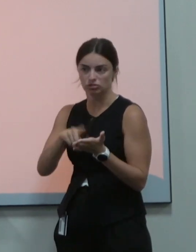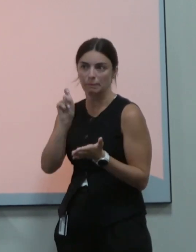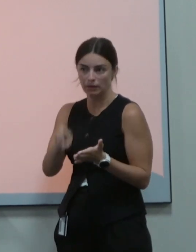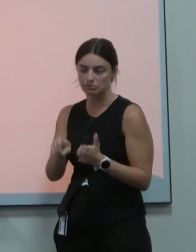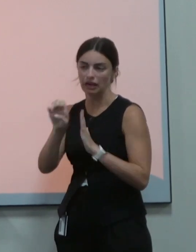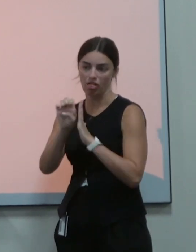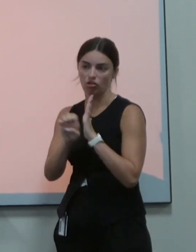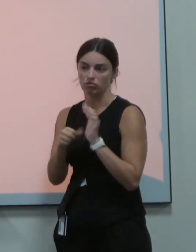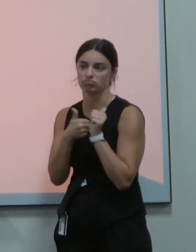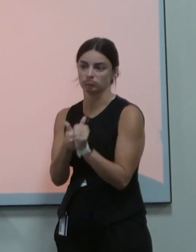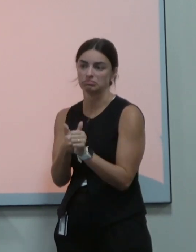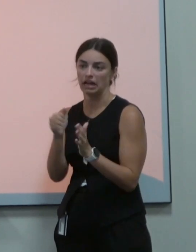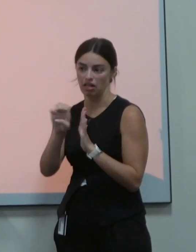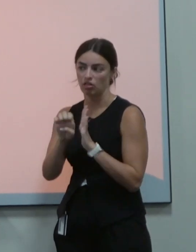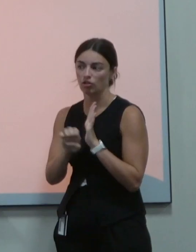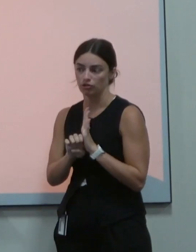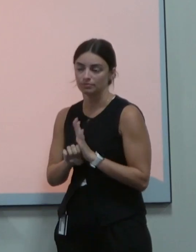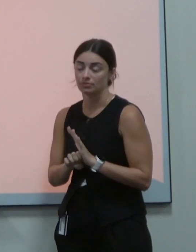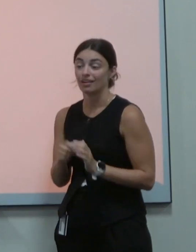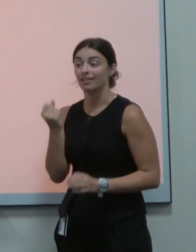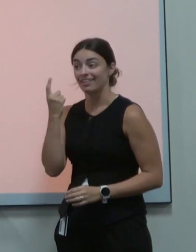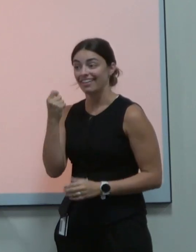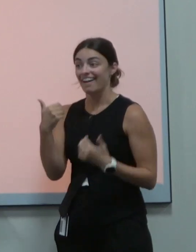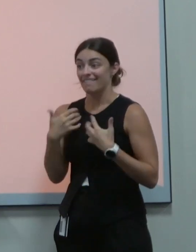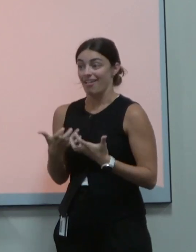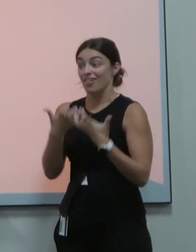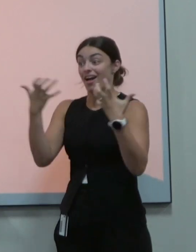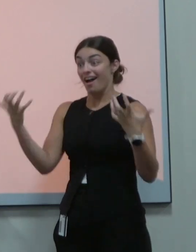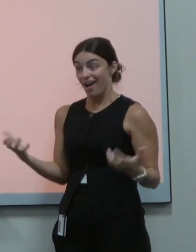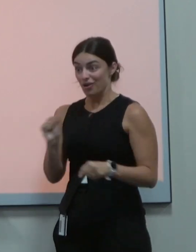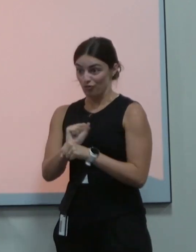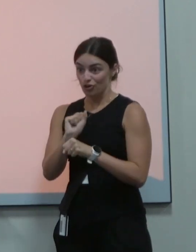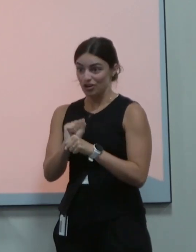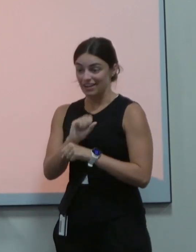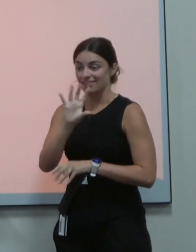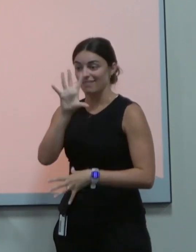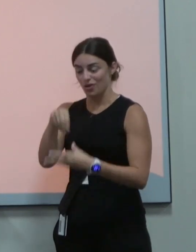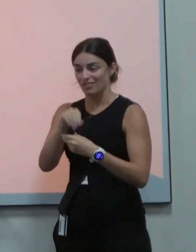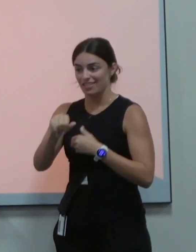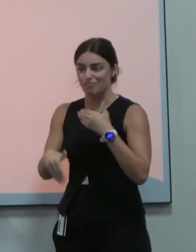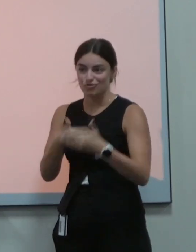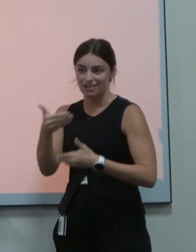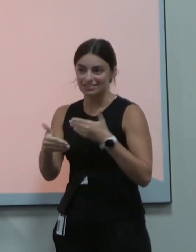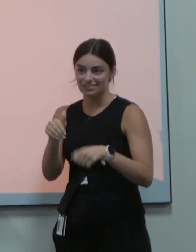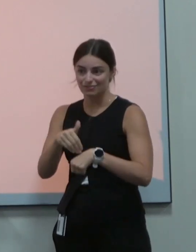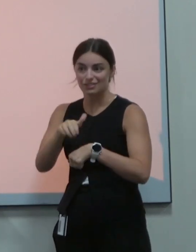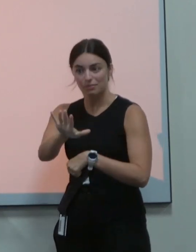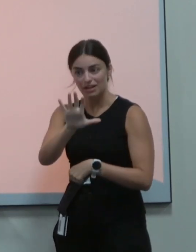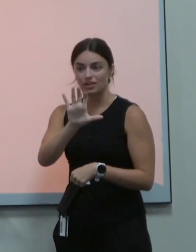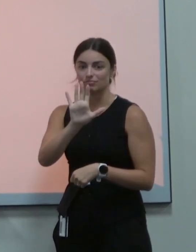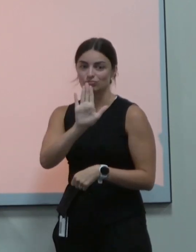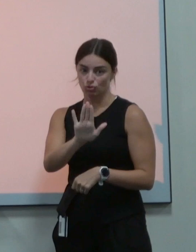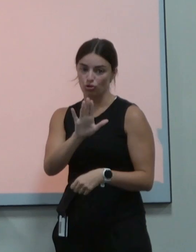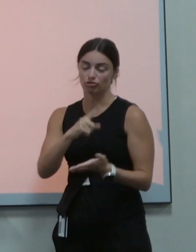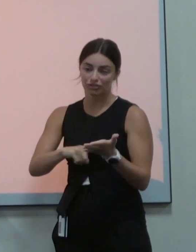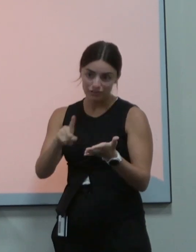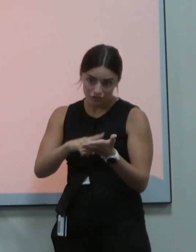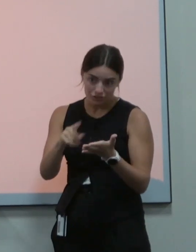But there is a lot of work that goes into submitting your research and getting it approved. It's a long process.